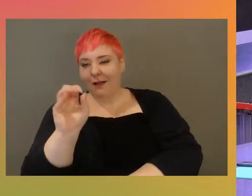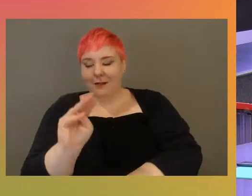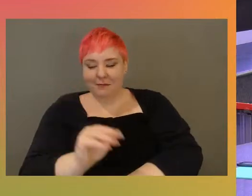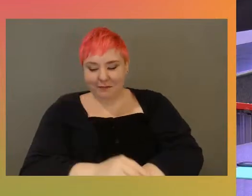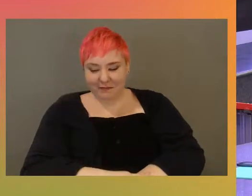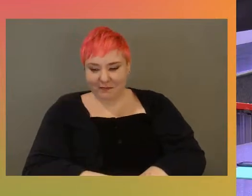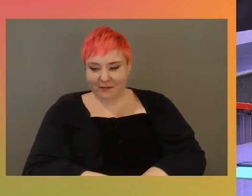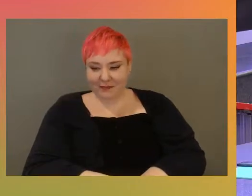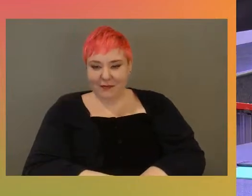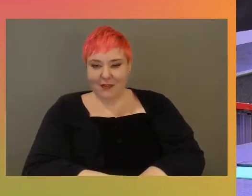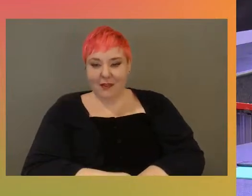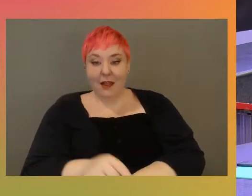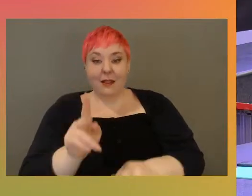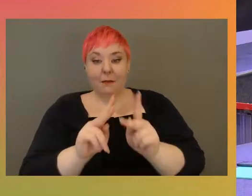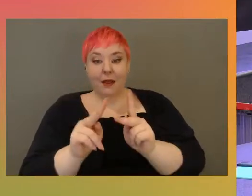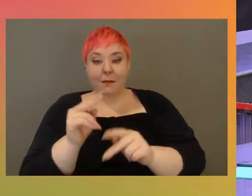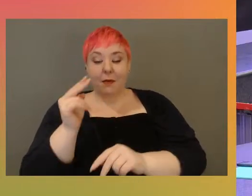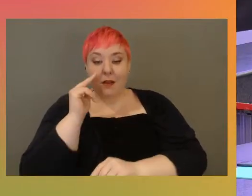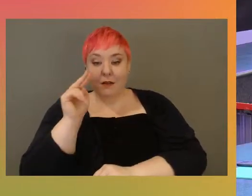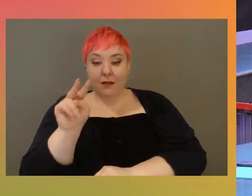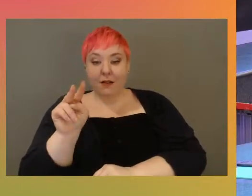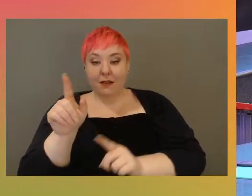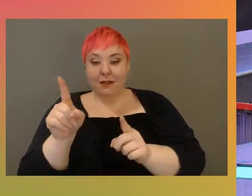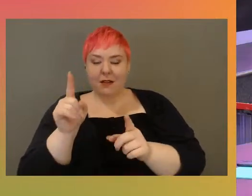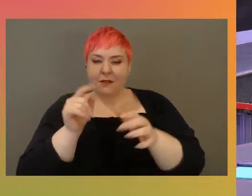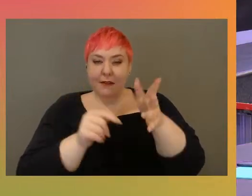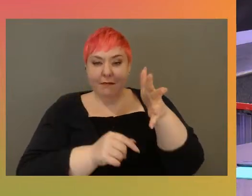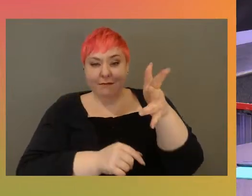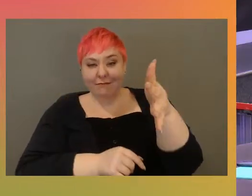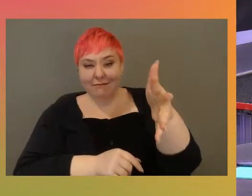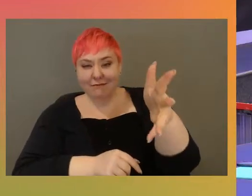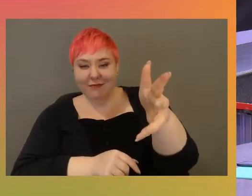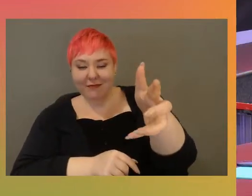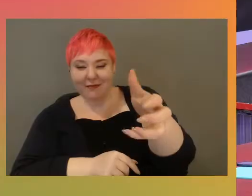EXTENDING WAY DOWN THE AVENUE. IN FACT, LOOK FORWARD AND FEEL LIKE YOUR ARM IS GOING TO